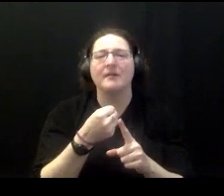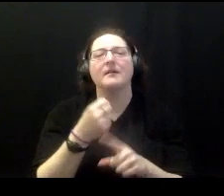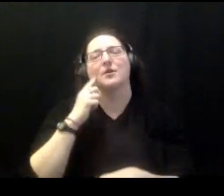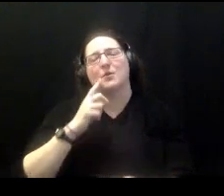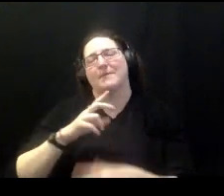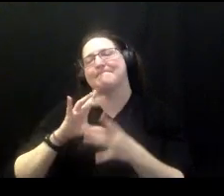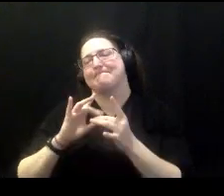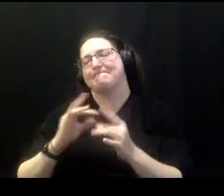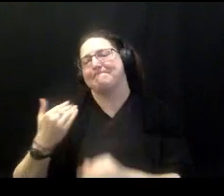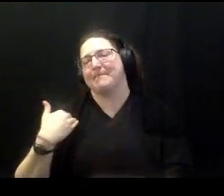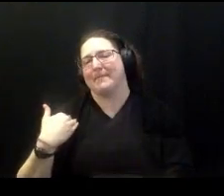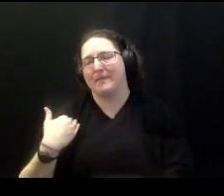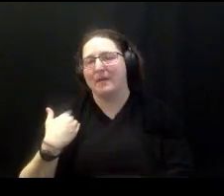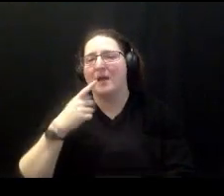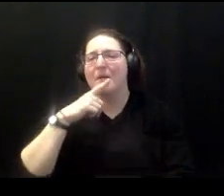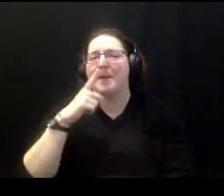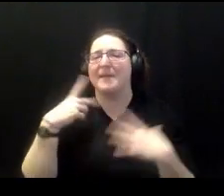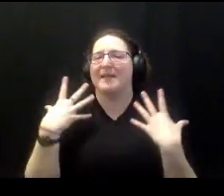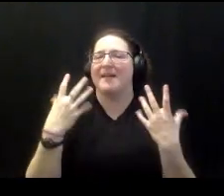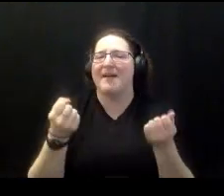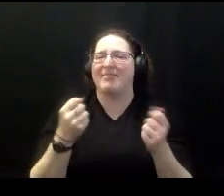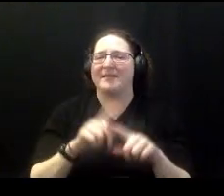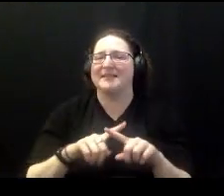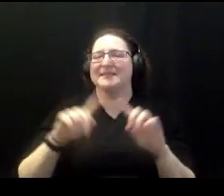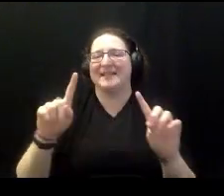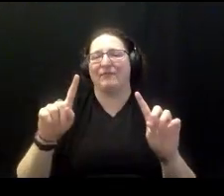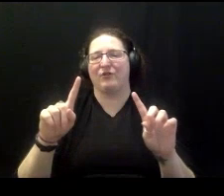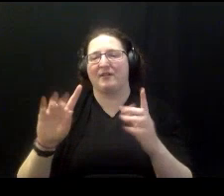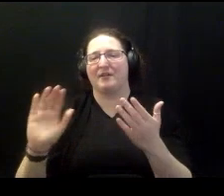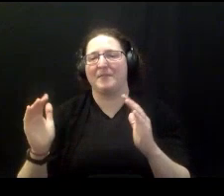risk assessments differ most significantly from traditional risk assessments in terms